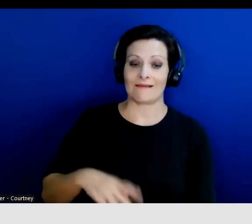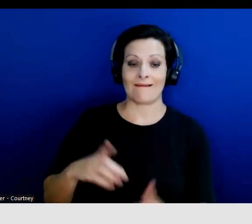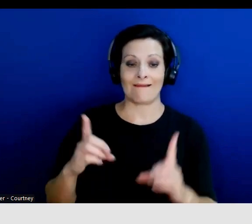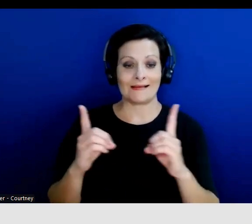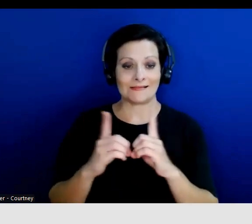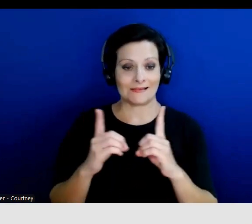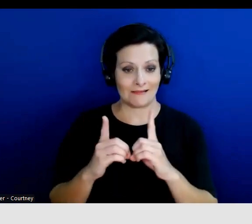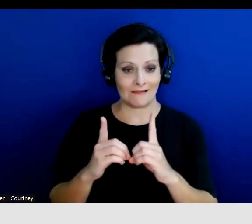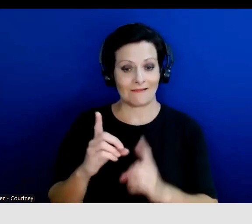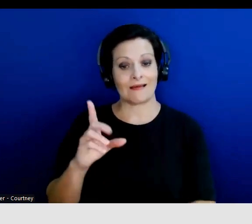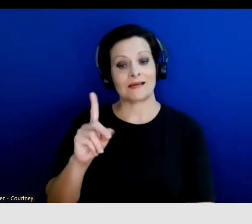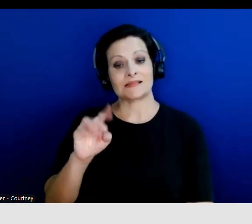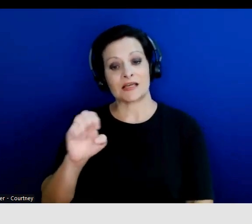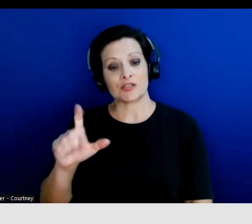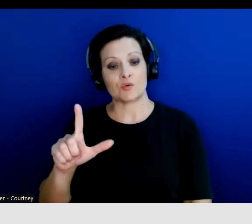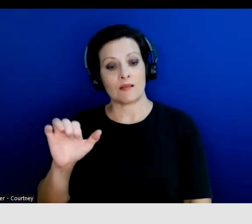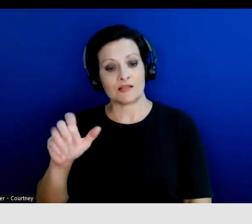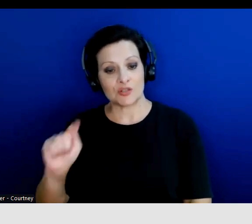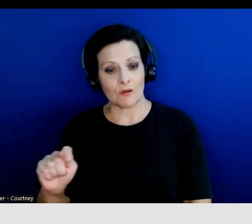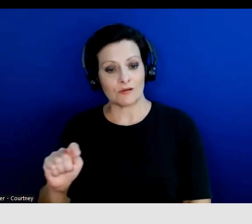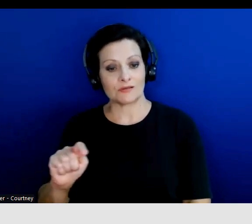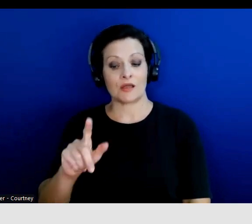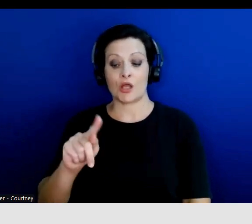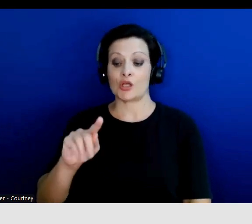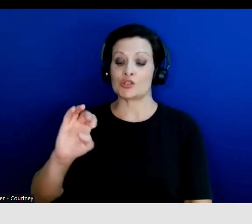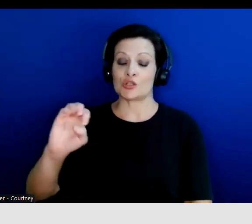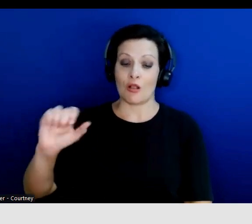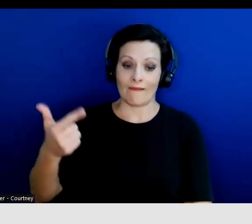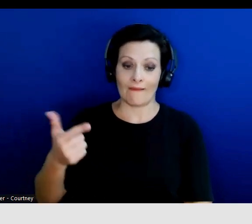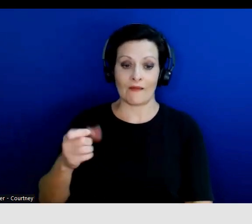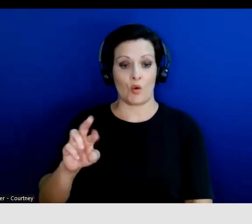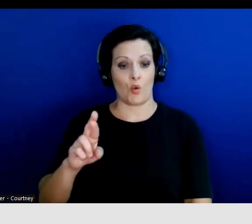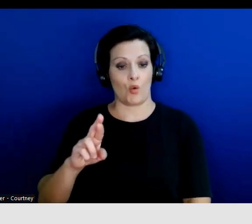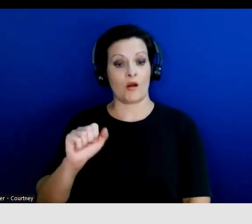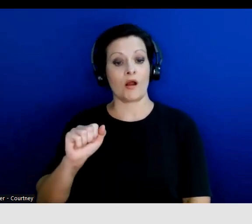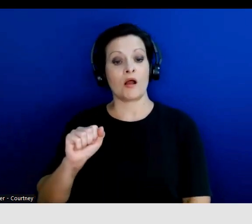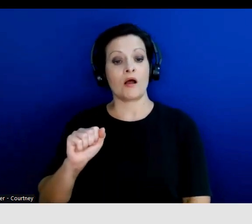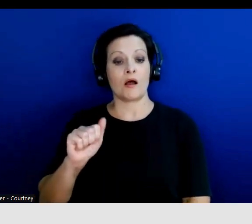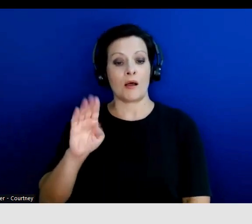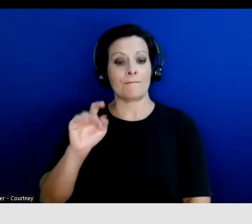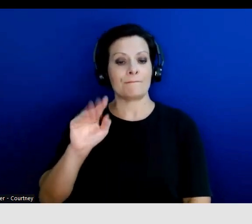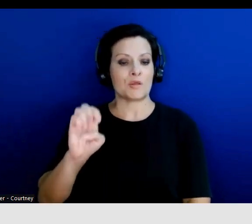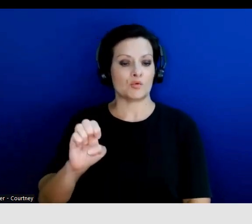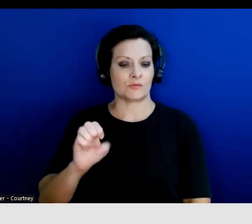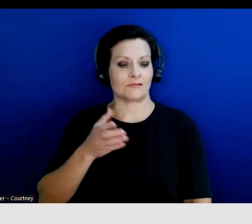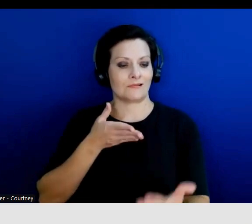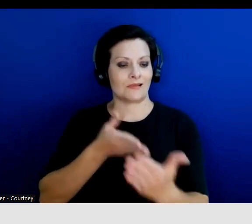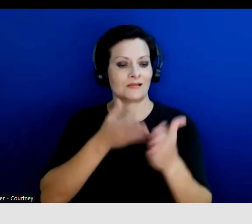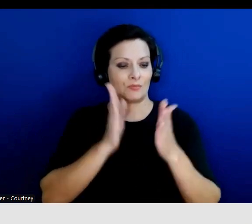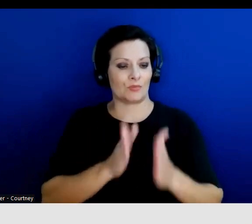stalking, and/or abuse by caregivers against individuals with disabilities.